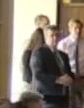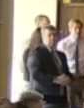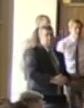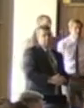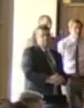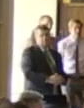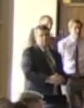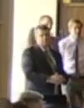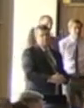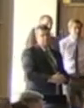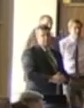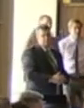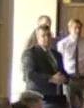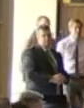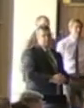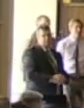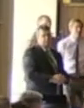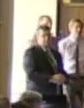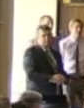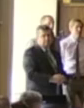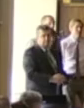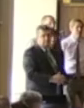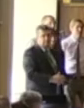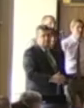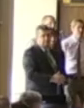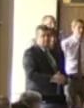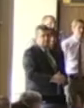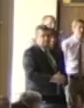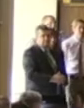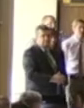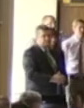you mentioned the destination data would be available early next year just